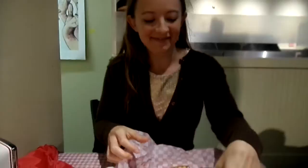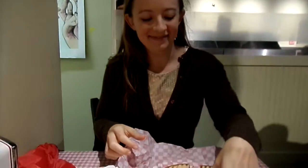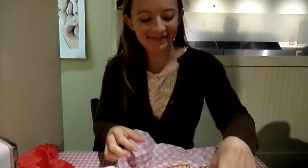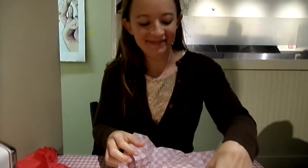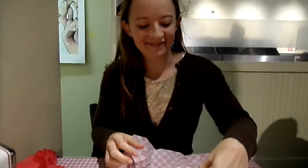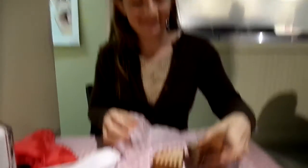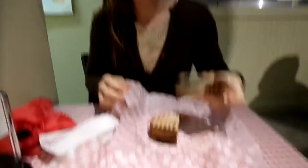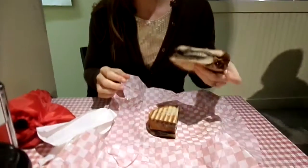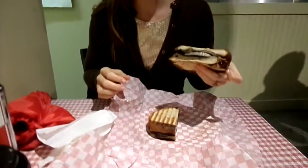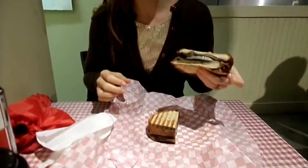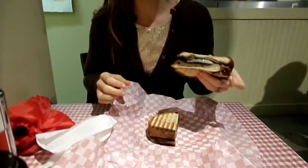Yeah!